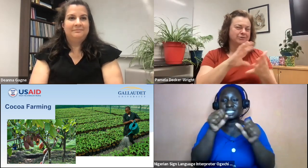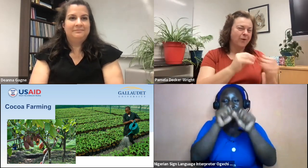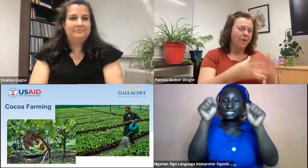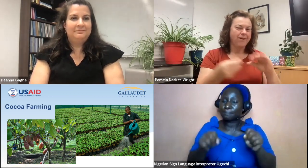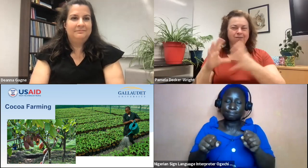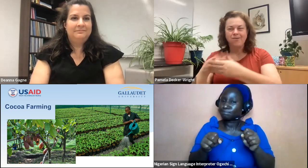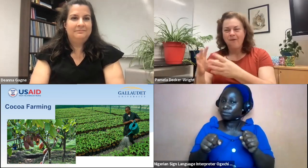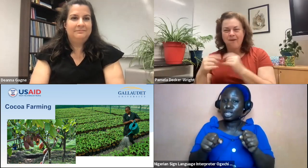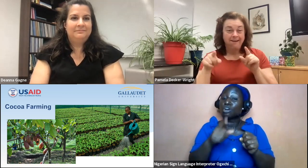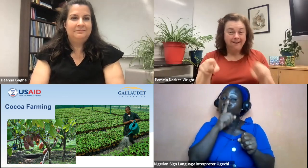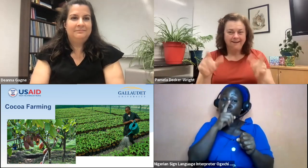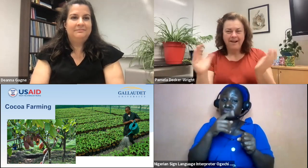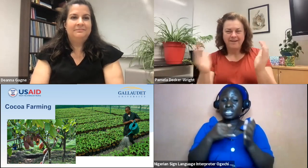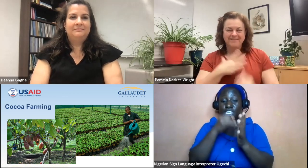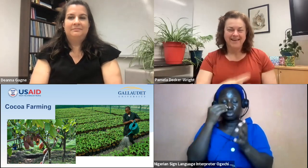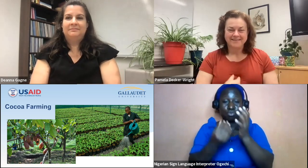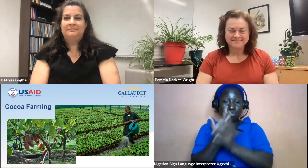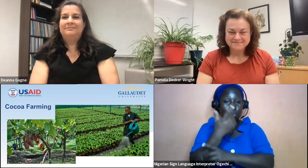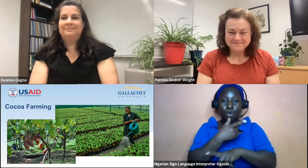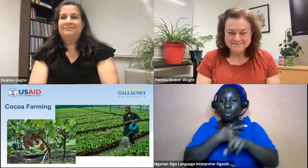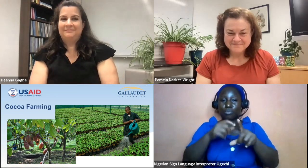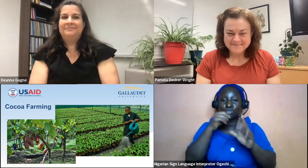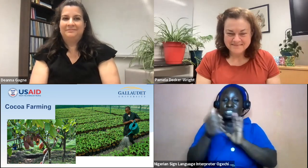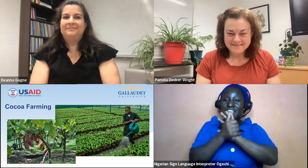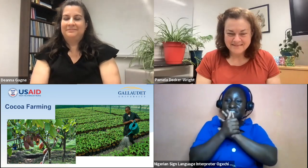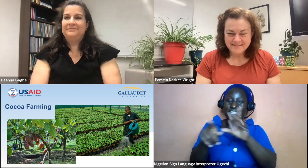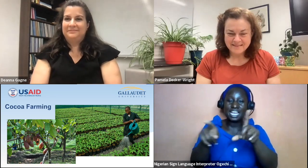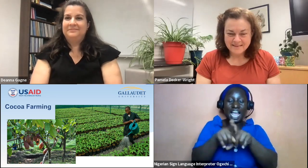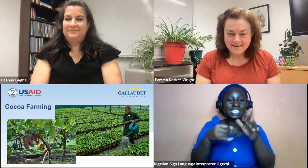And I love this metaphor. I think it helps to make that a really clear point